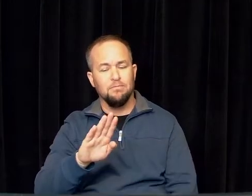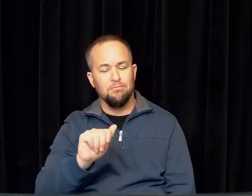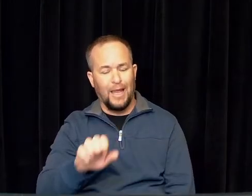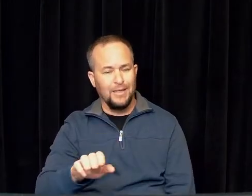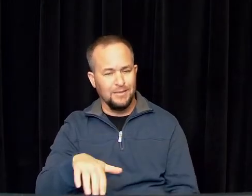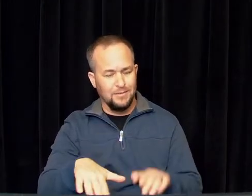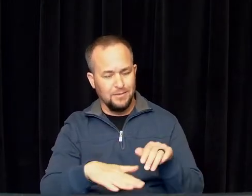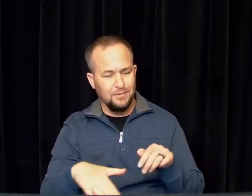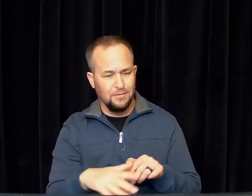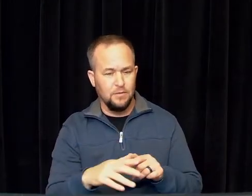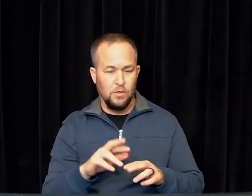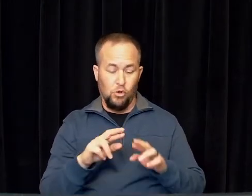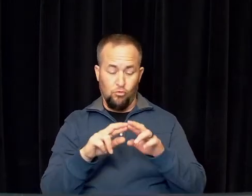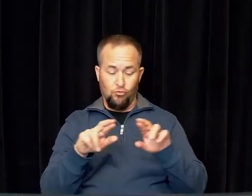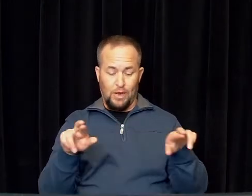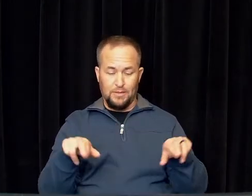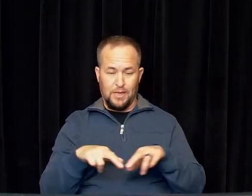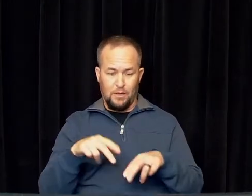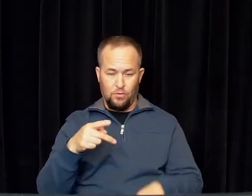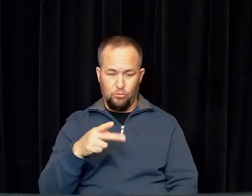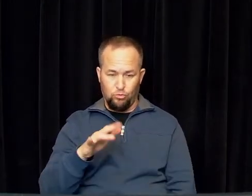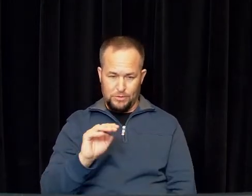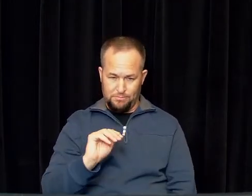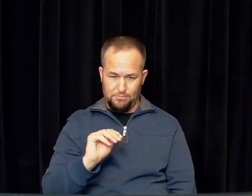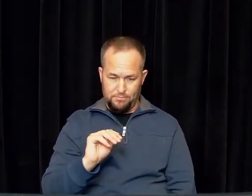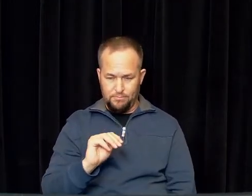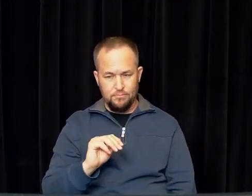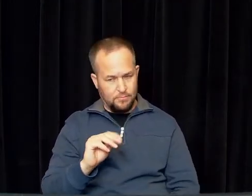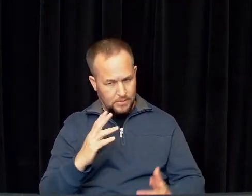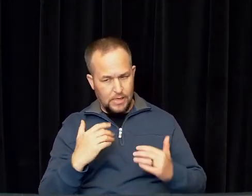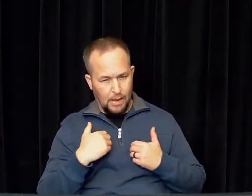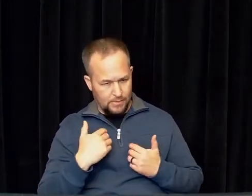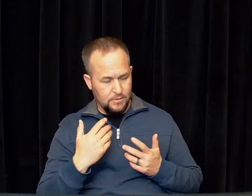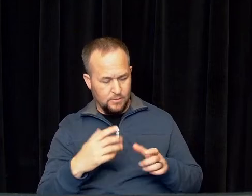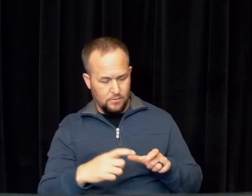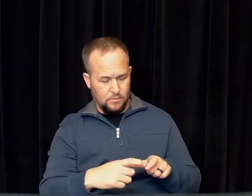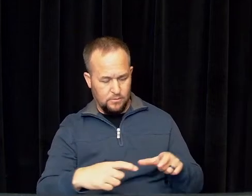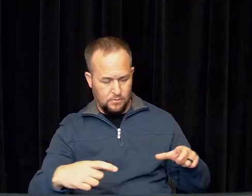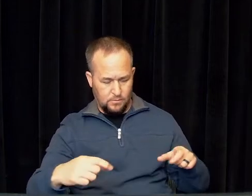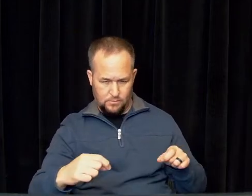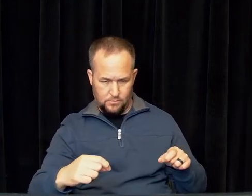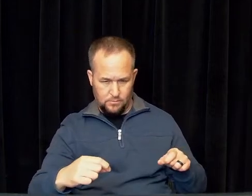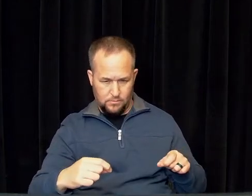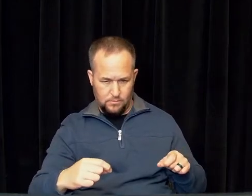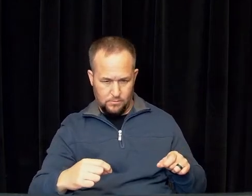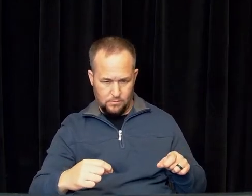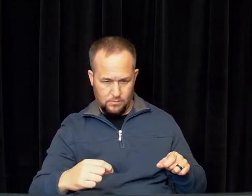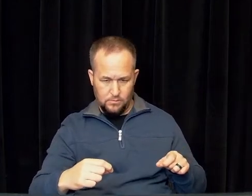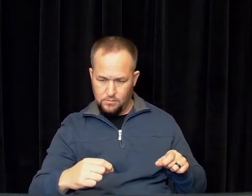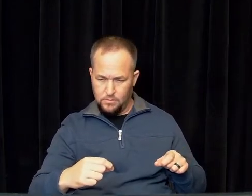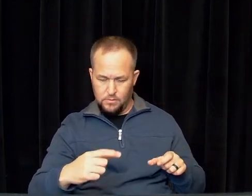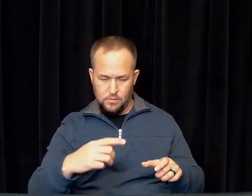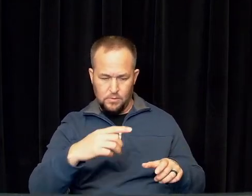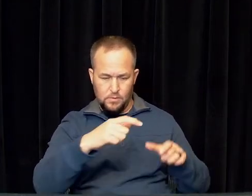prism, it does happen to be resting in a rectangle on bottom and top as the bases that are parallel.